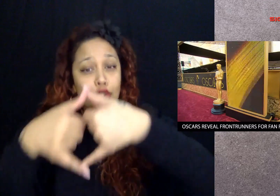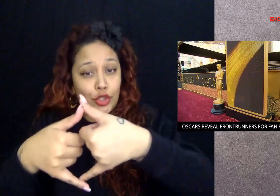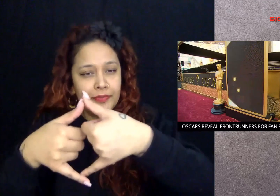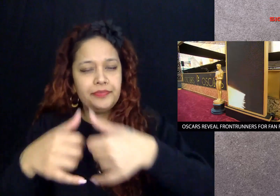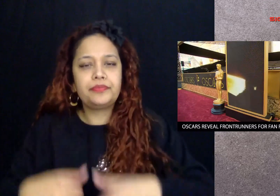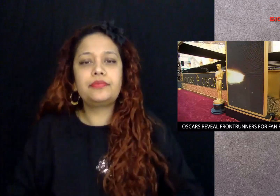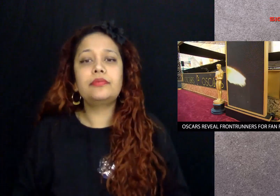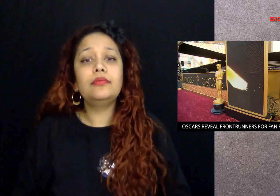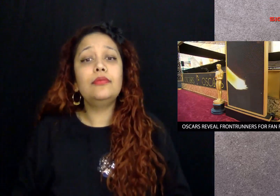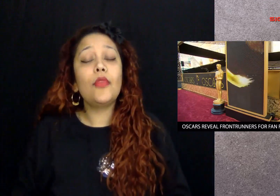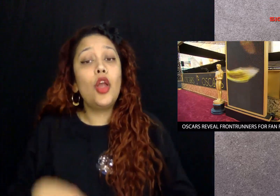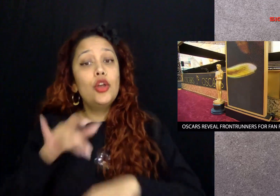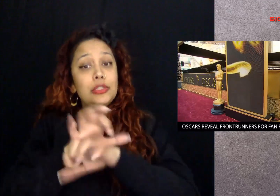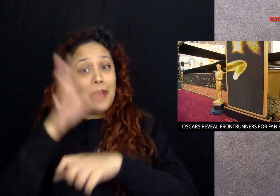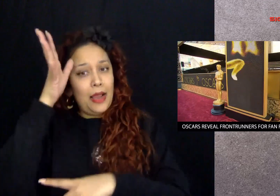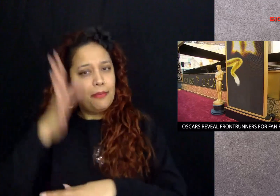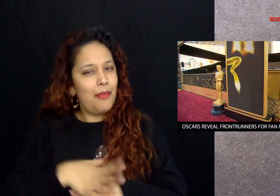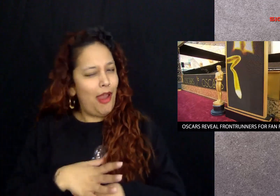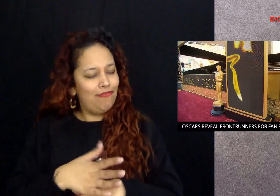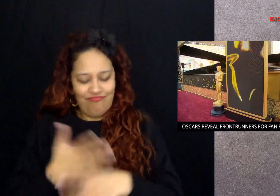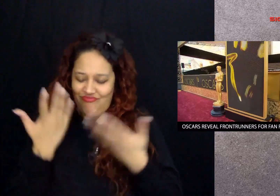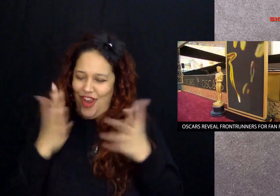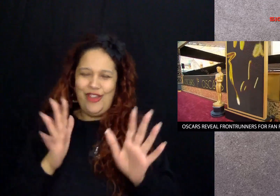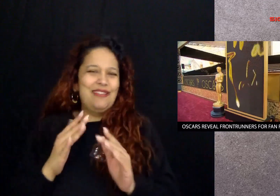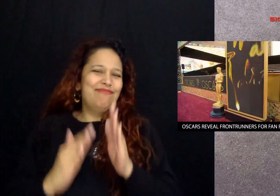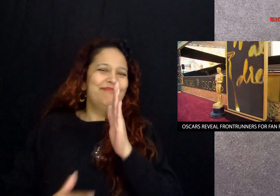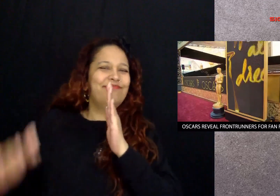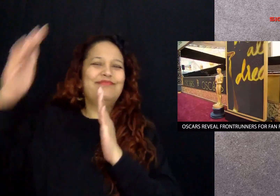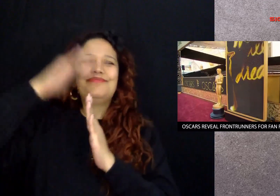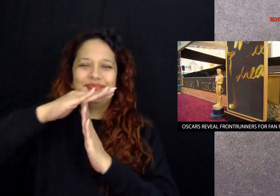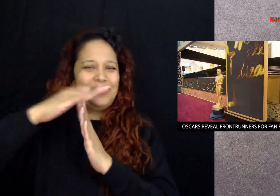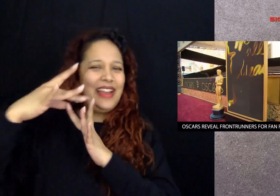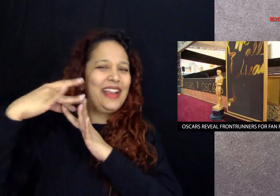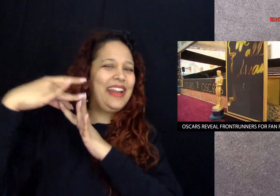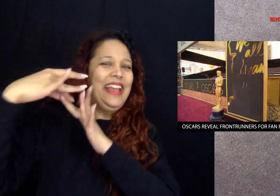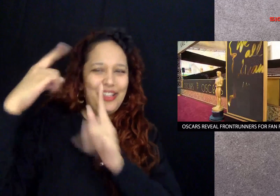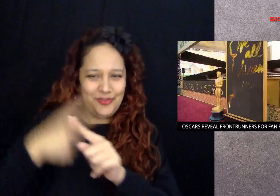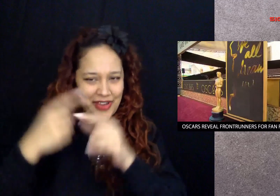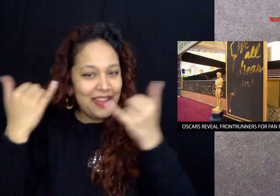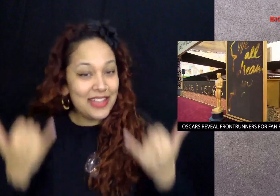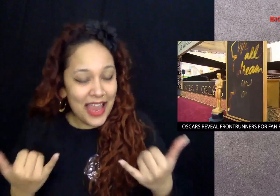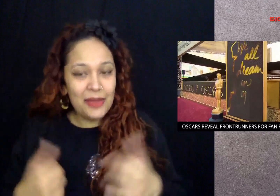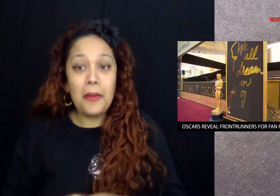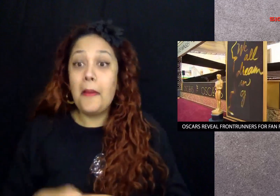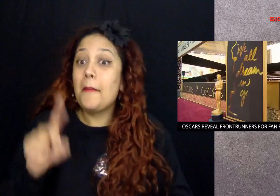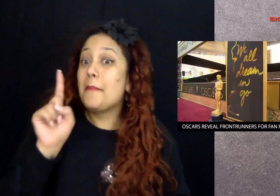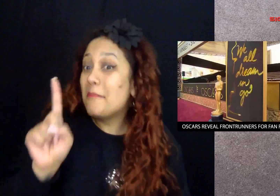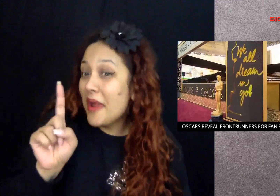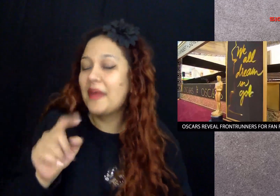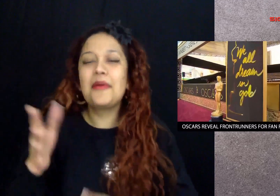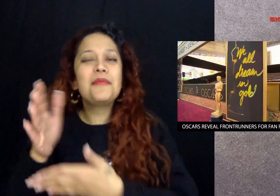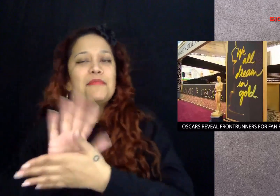the movie they think should win an Oscar Spider-Man is leading the way right now